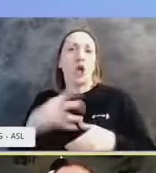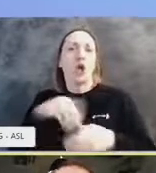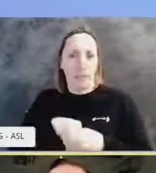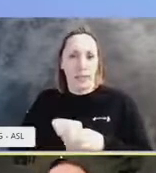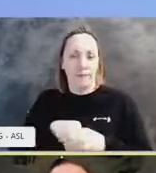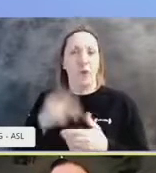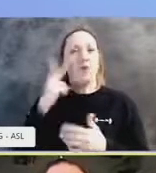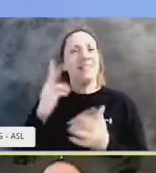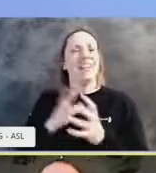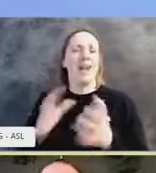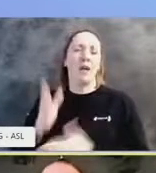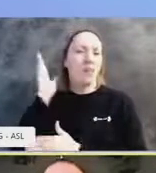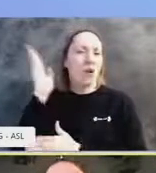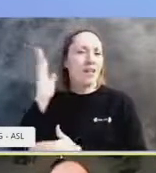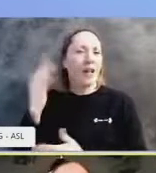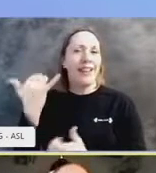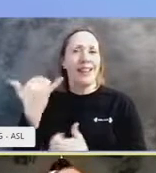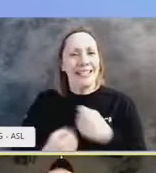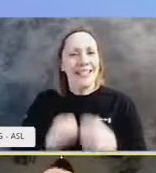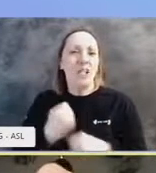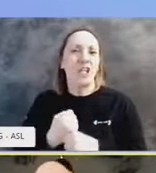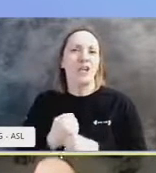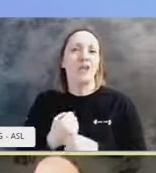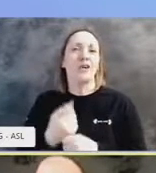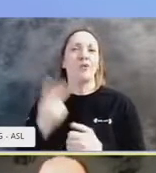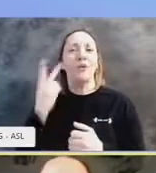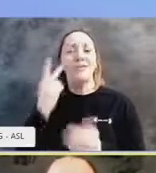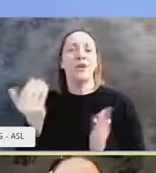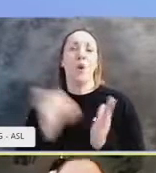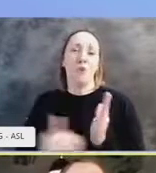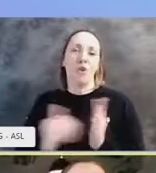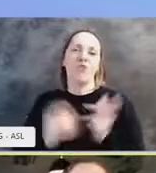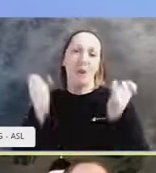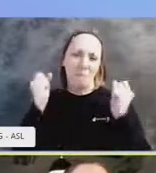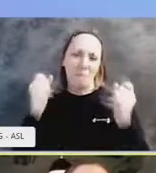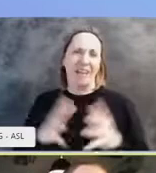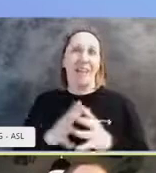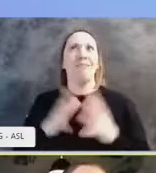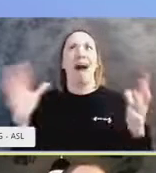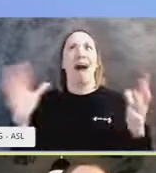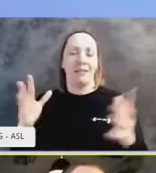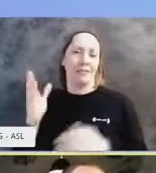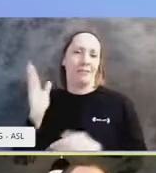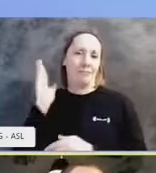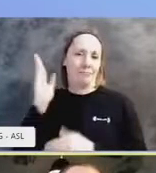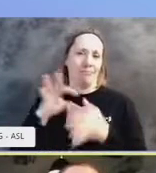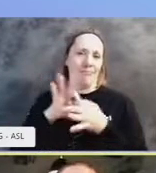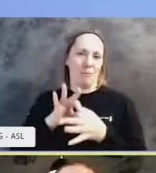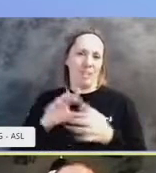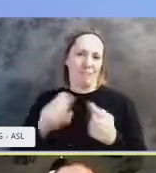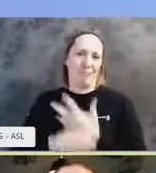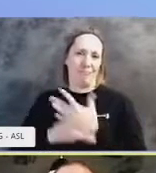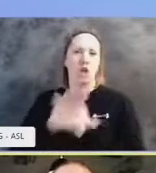communicate to a group in a way that is inclusive. We've seen a lot of presentations this year, we see a lot of